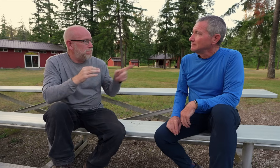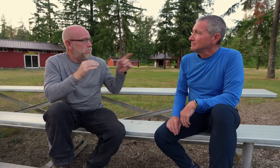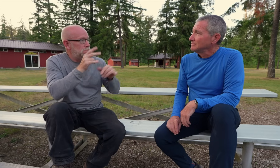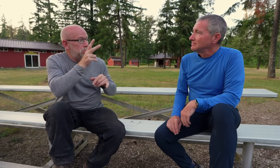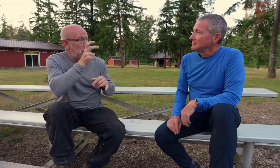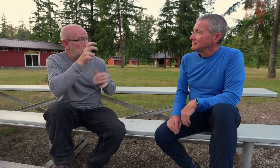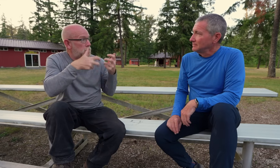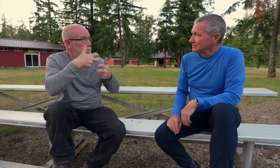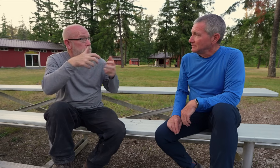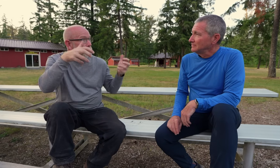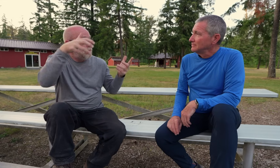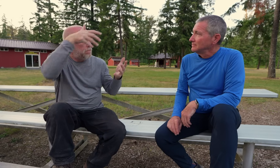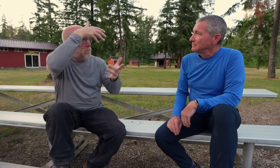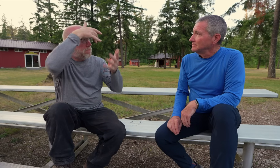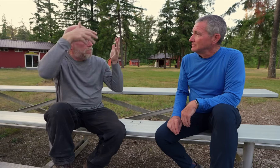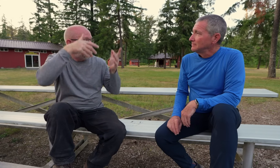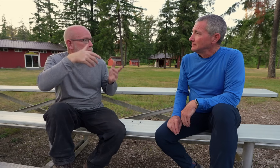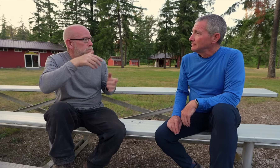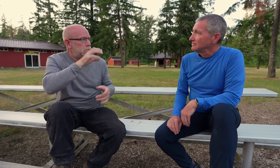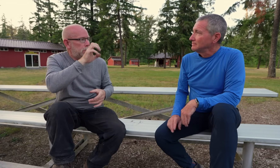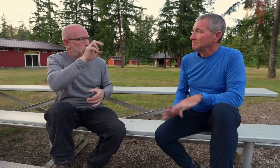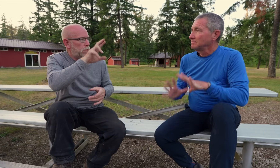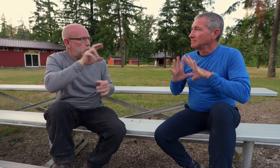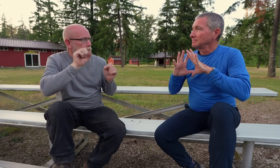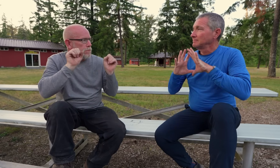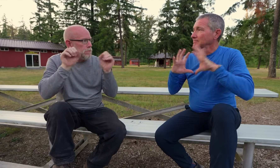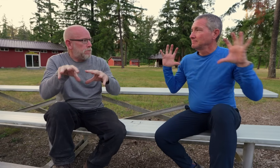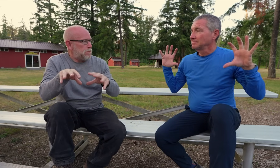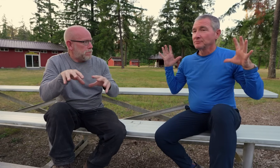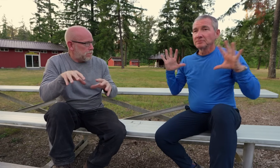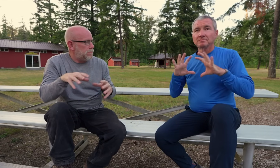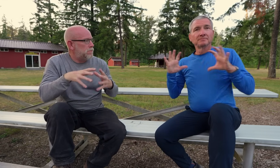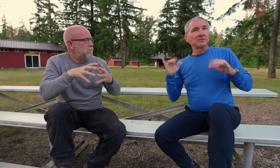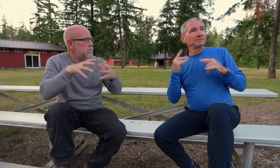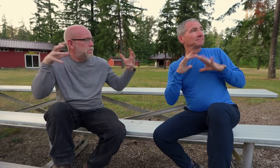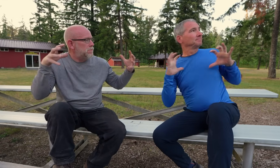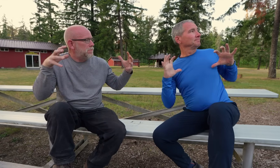And when cedar burns, it helps keep insects away.